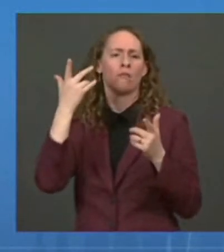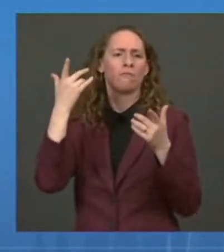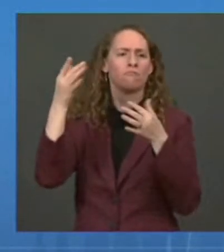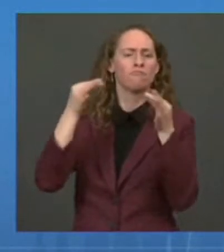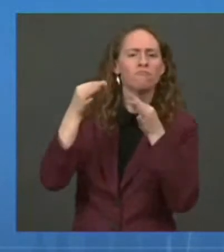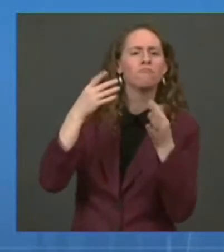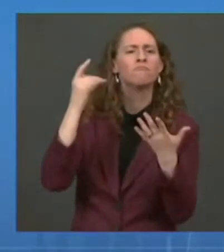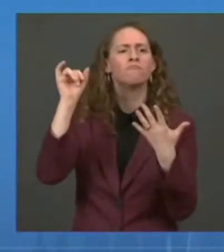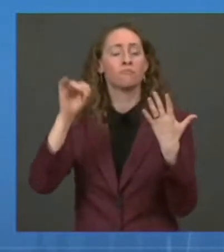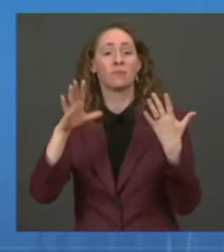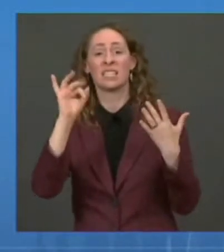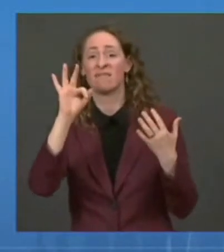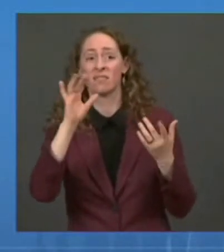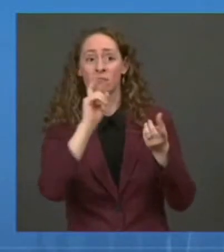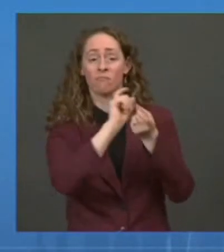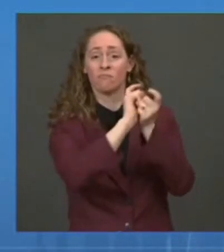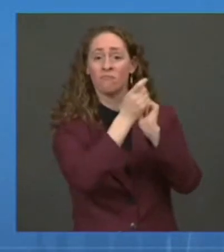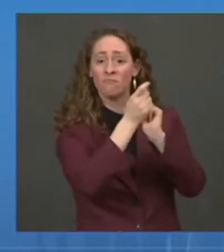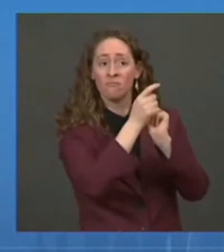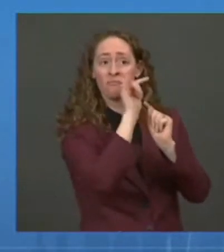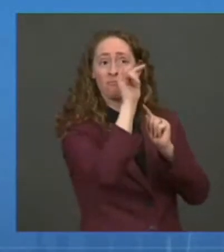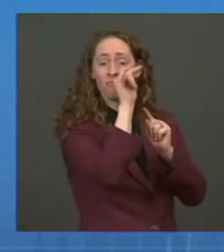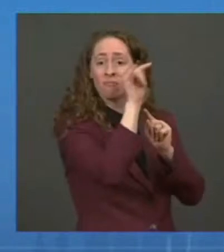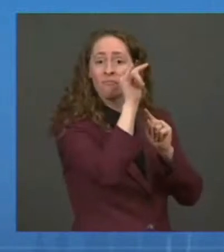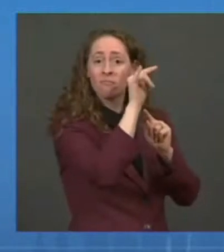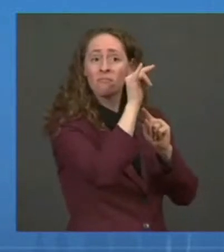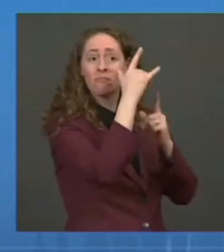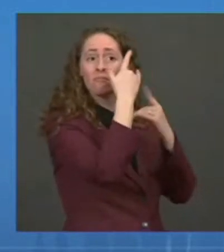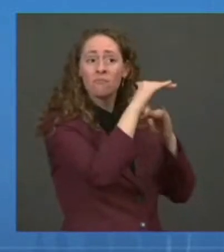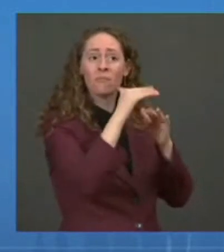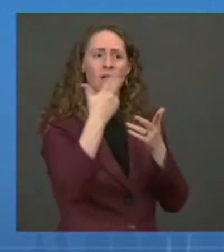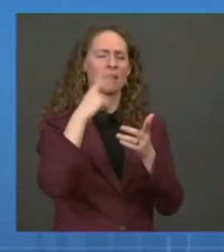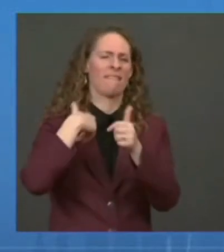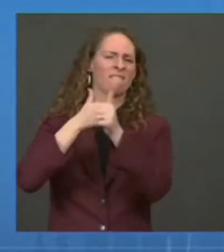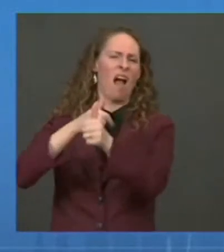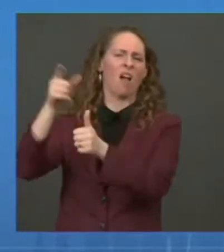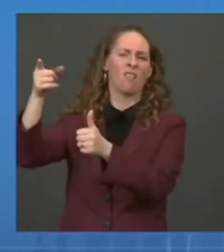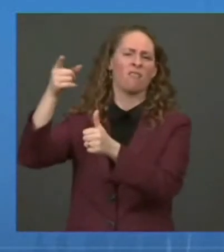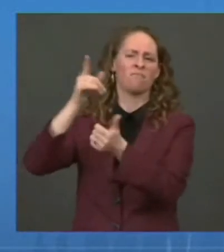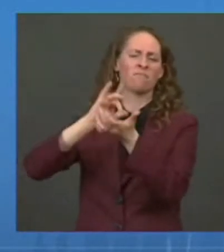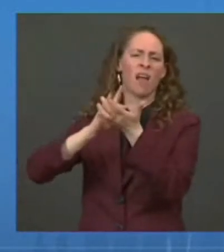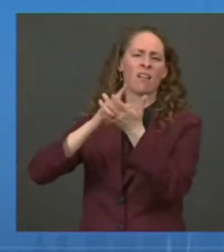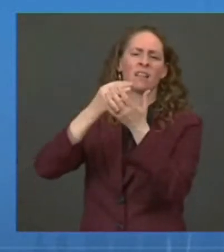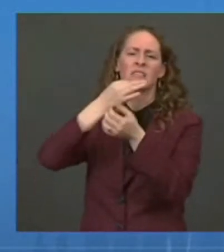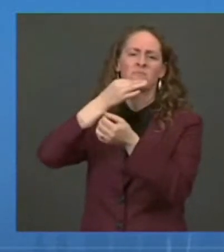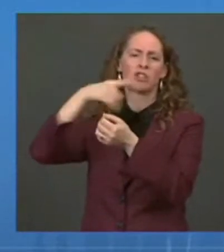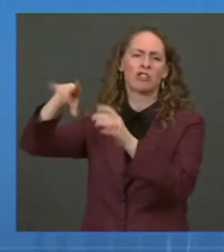ALL THESE FRONTS DECISIONS WILL BE BASED ON THE ADVICE AS THEY ALWAYS ARE OF OUR HEALTH AND